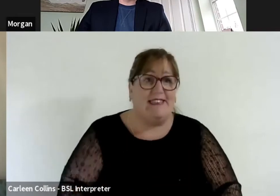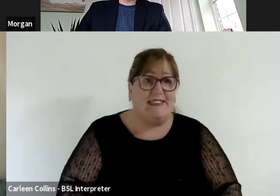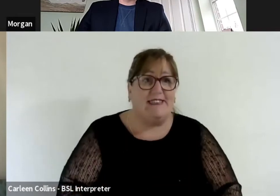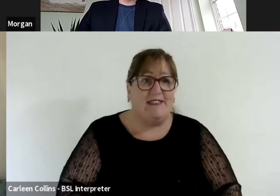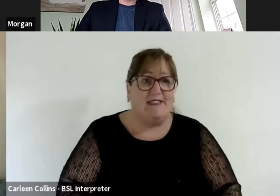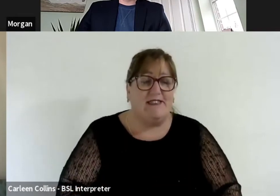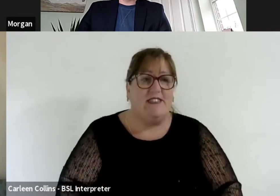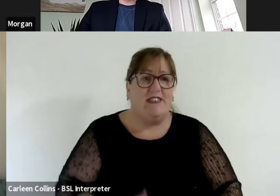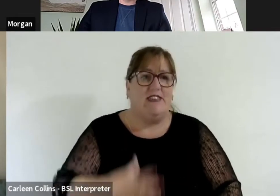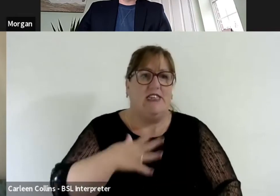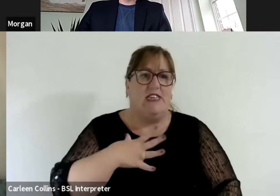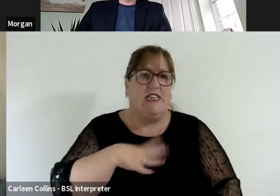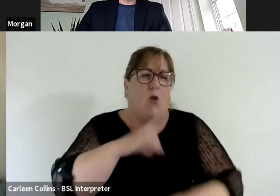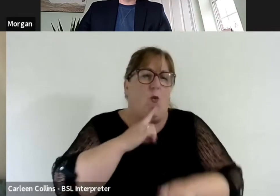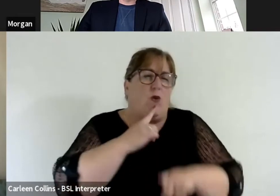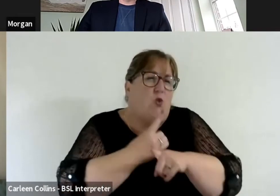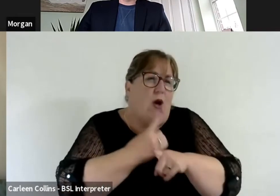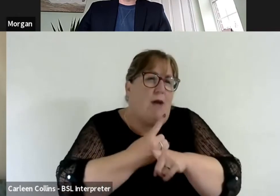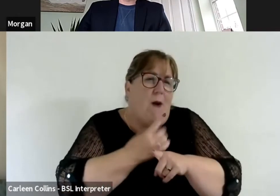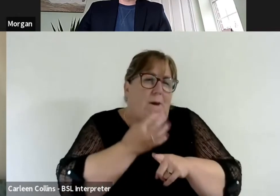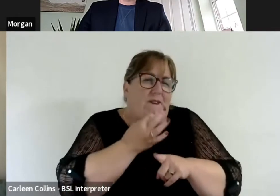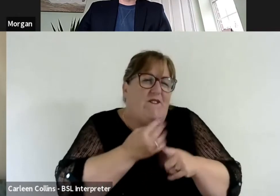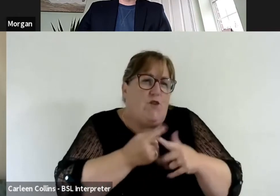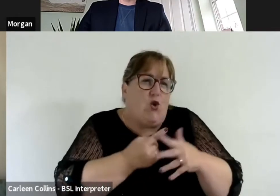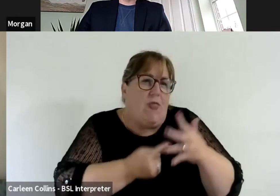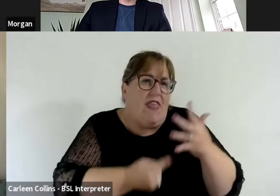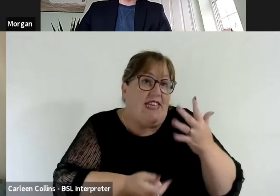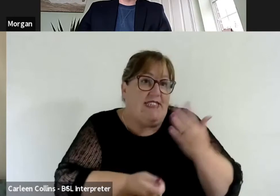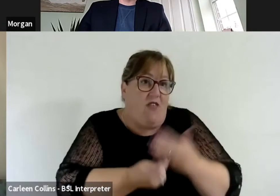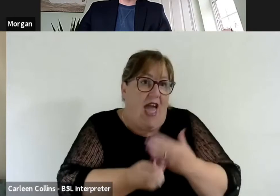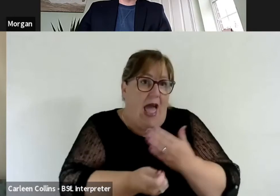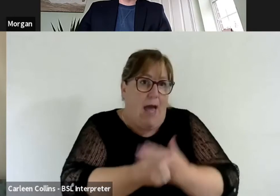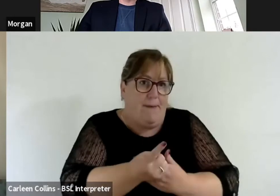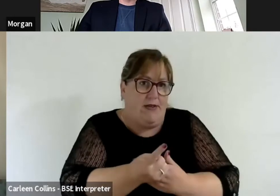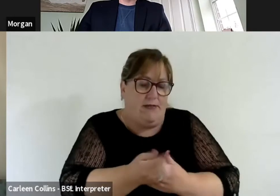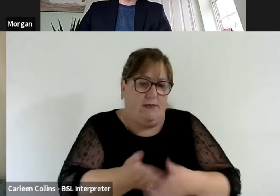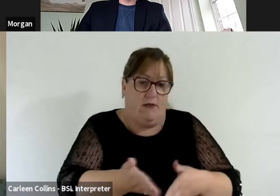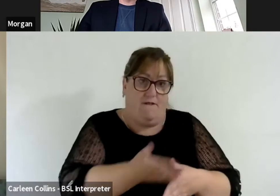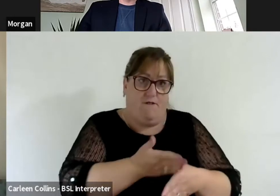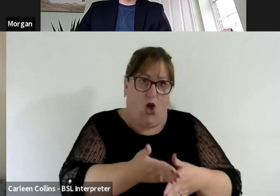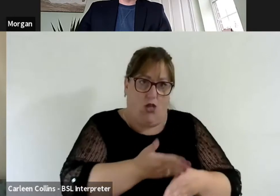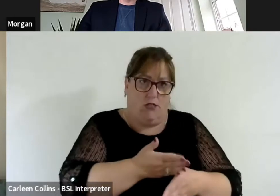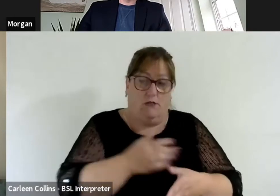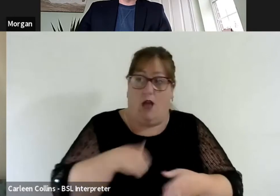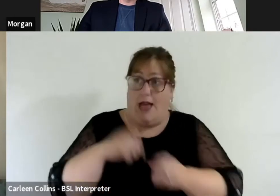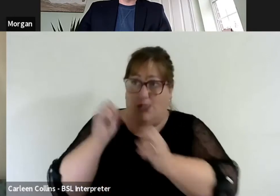There are processes that had to be followed but even just the initial manager support was brilliant.